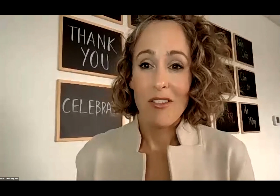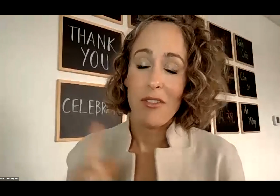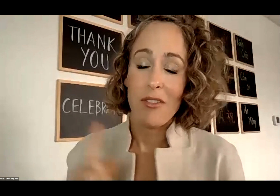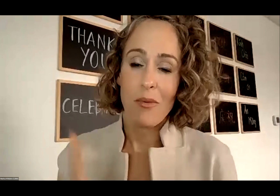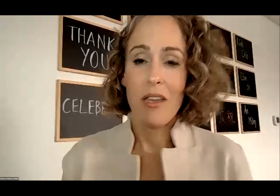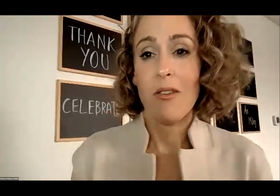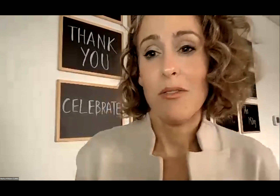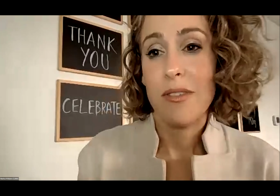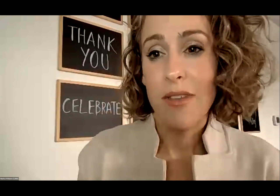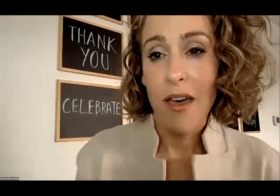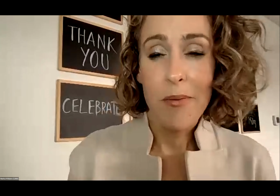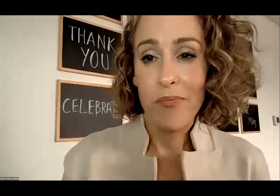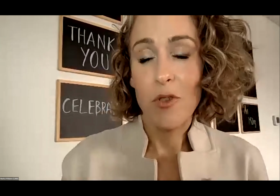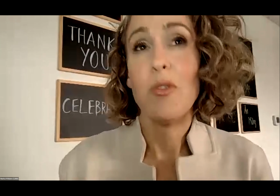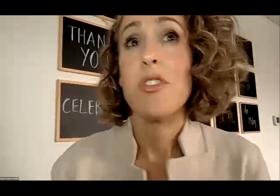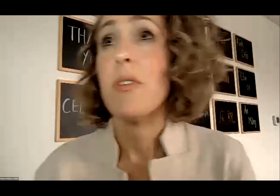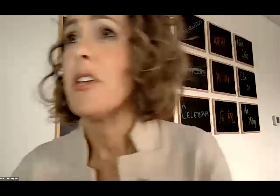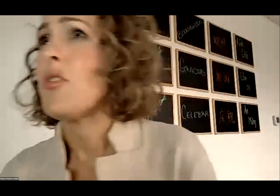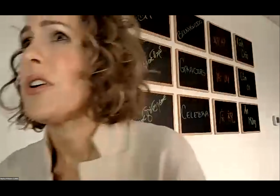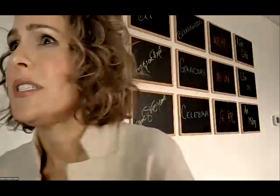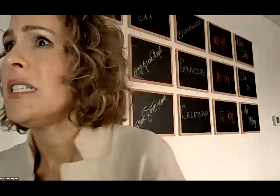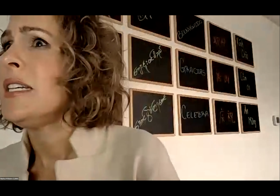So that's why those tools are really important.